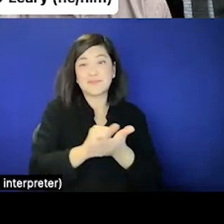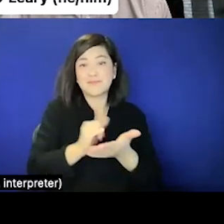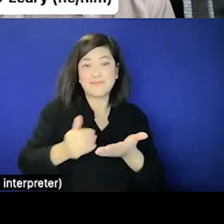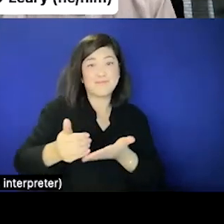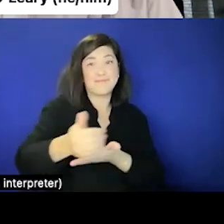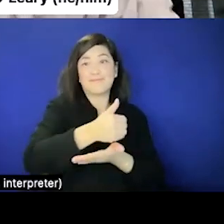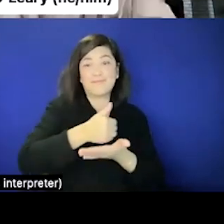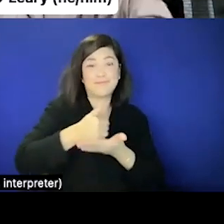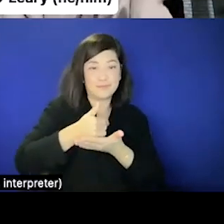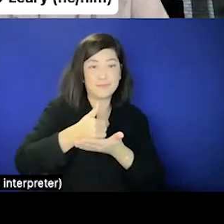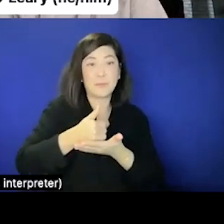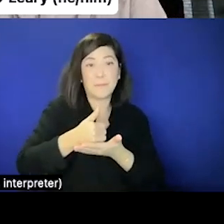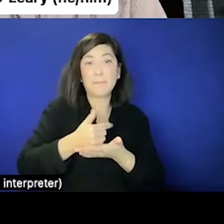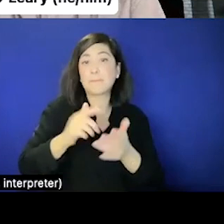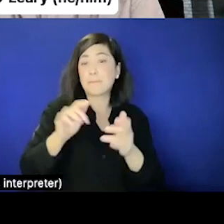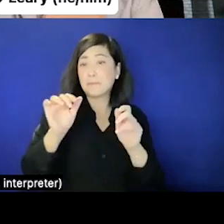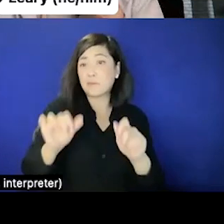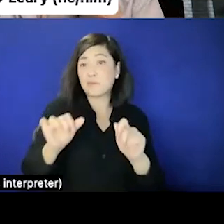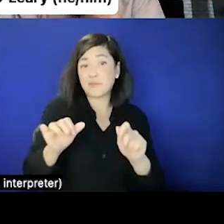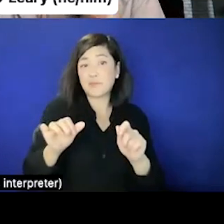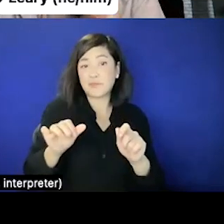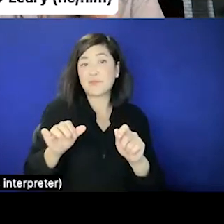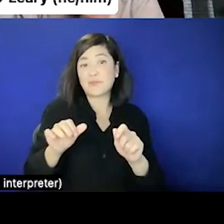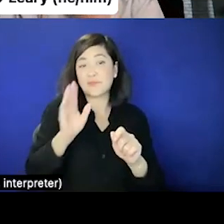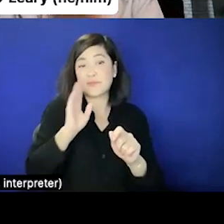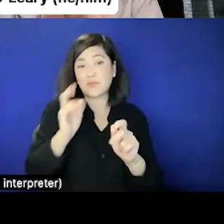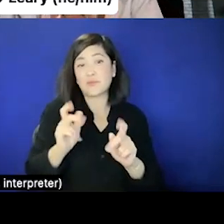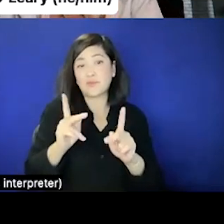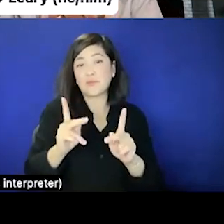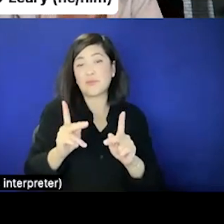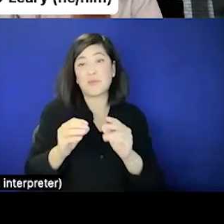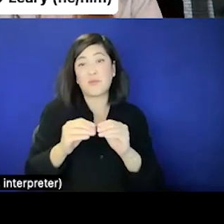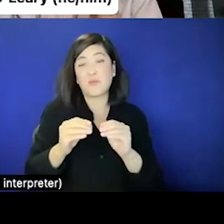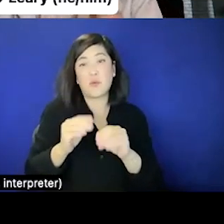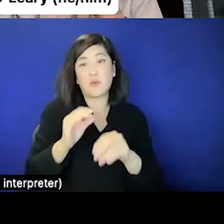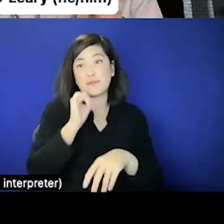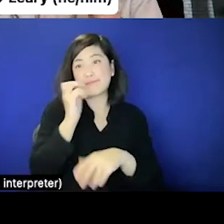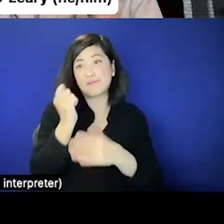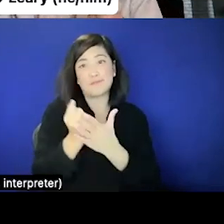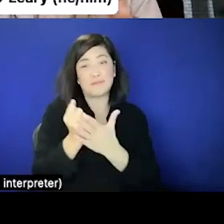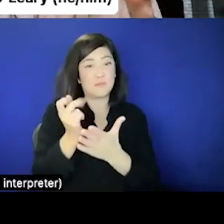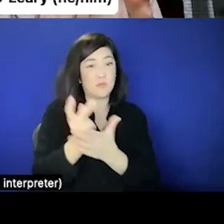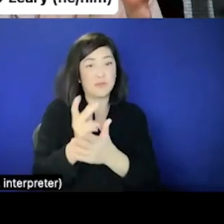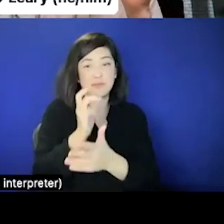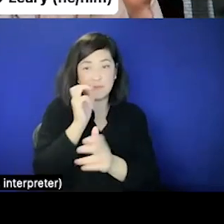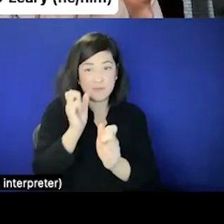potentially gonna increase unauthorised uses. And one of the things that we're hearing stories